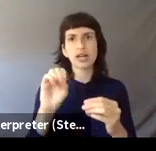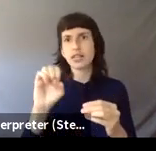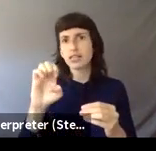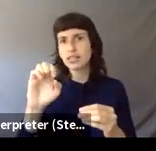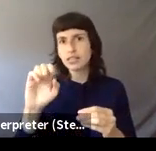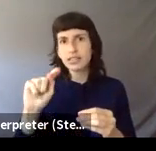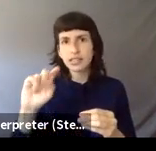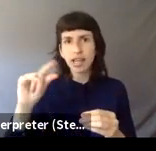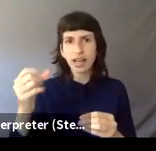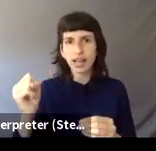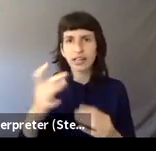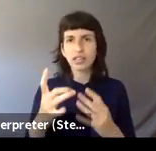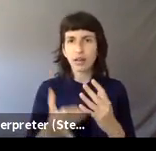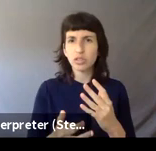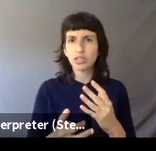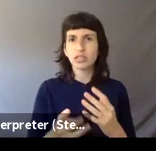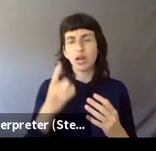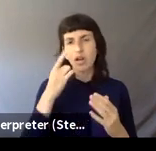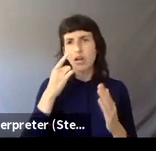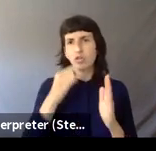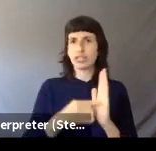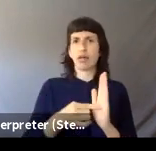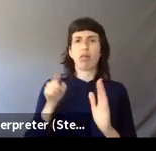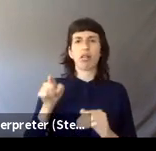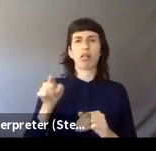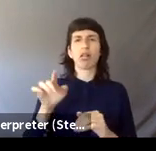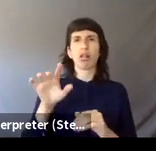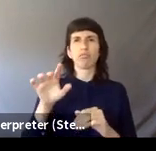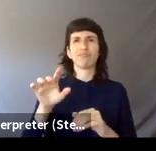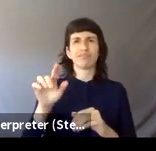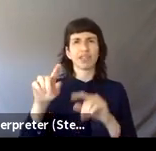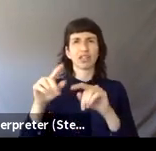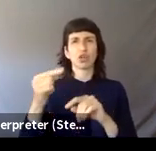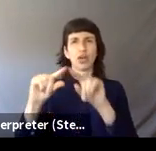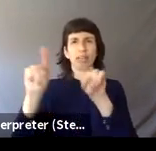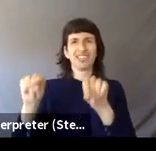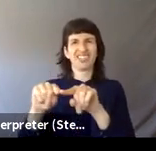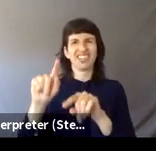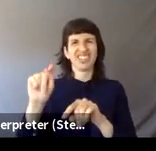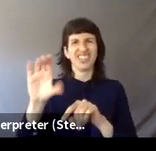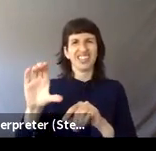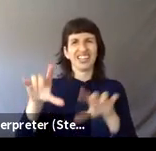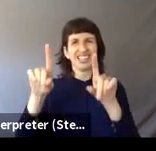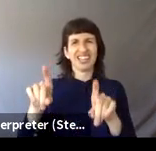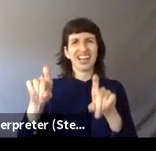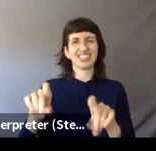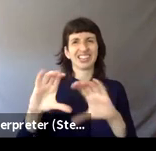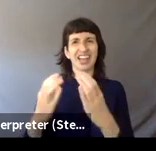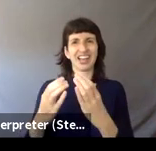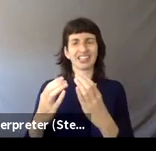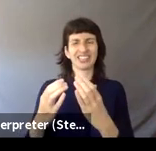If I cluck on the little three dots, remember three dots give you more settings or options or just something to do.